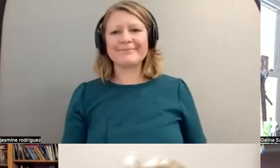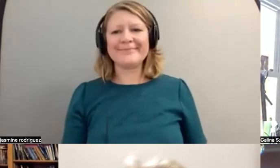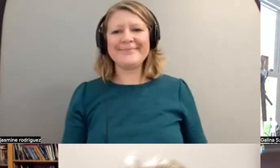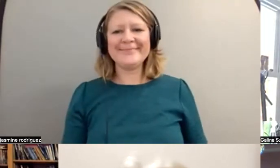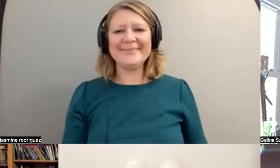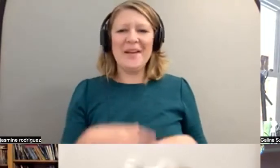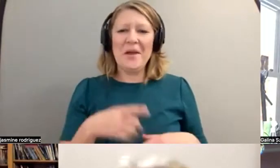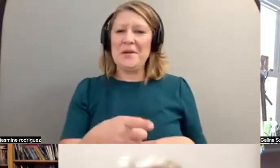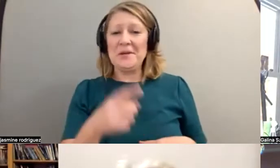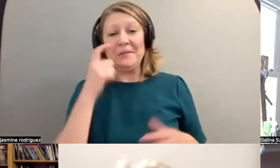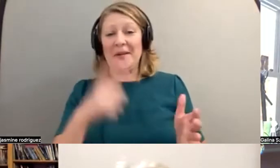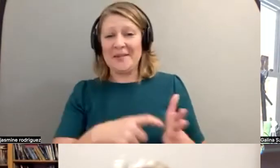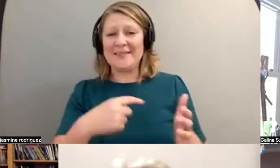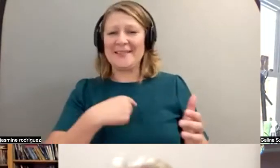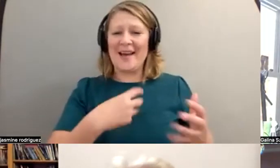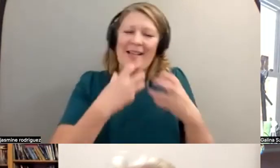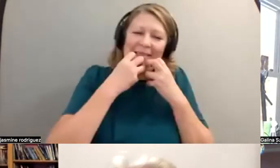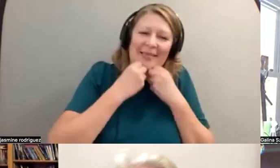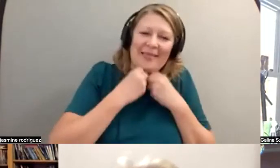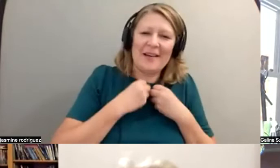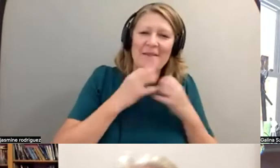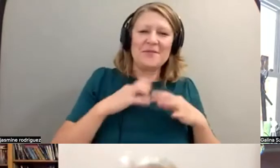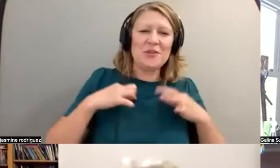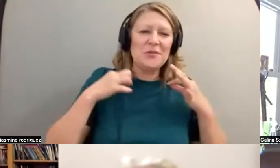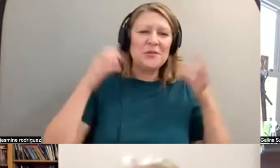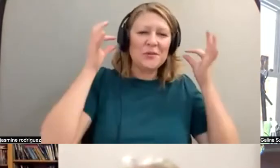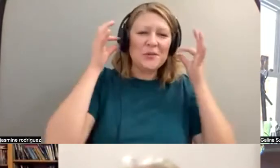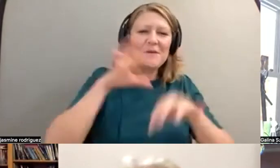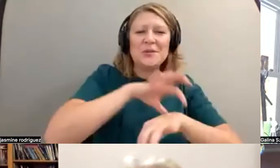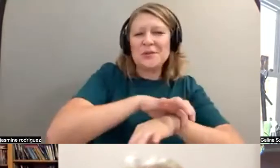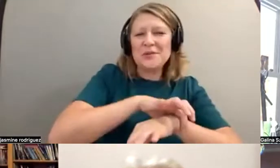Okay. And it was easy. Okay. So I went to